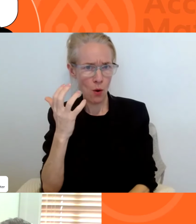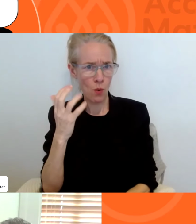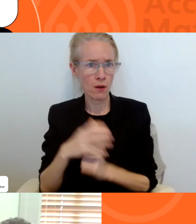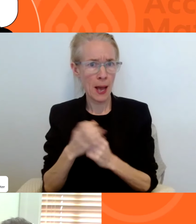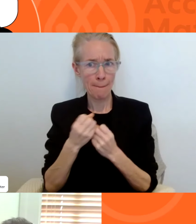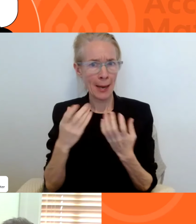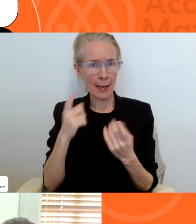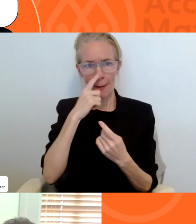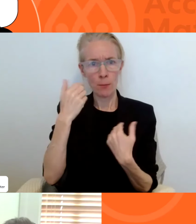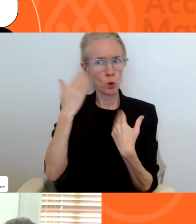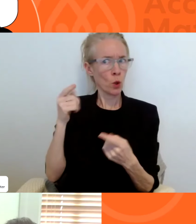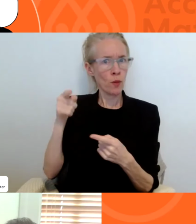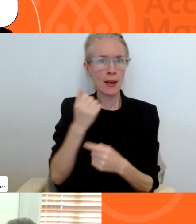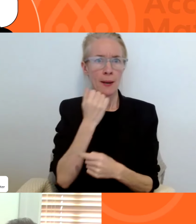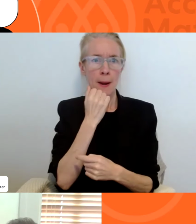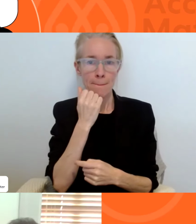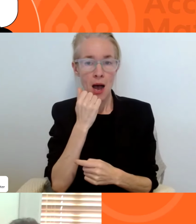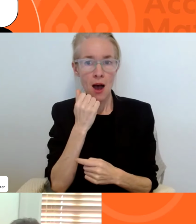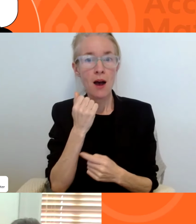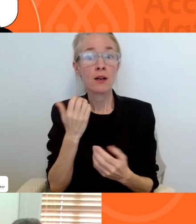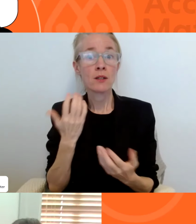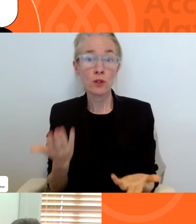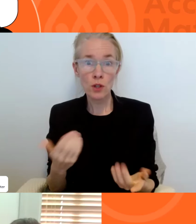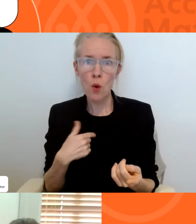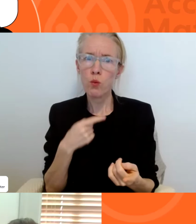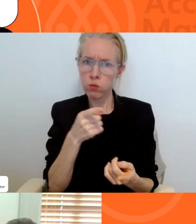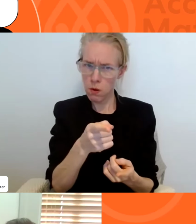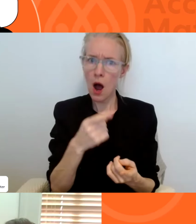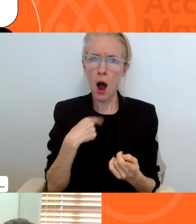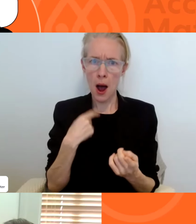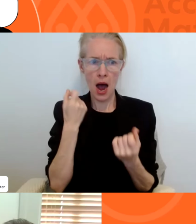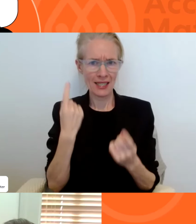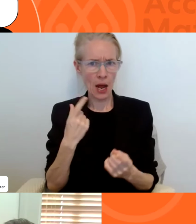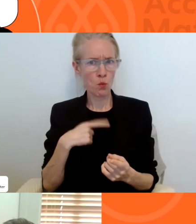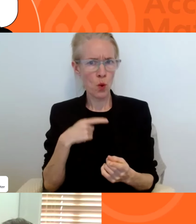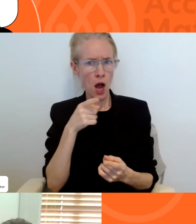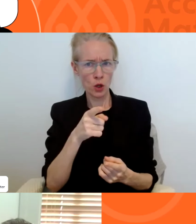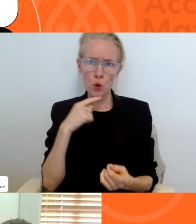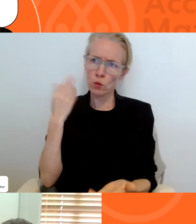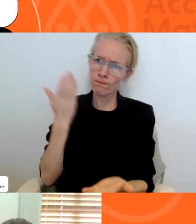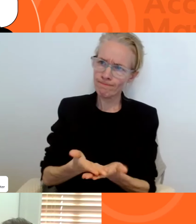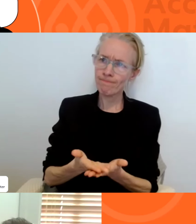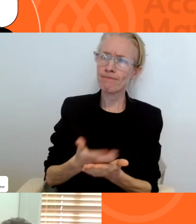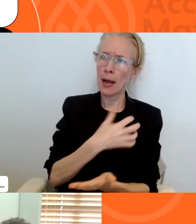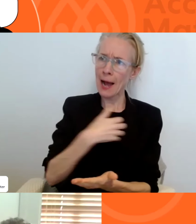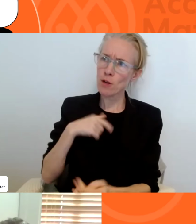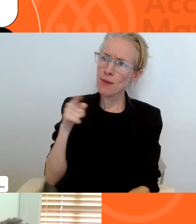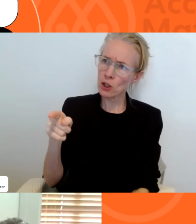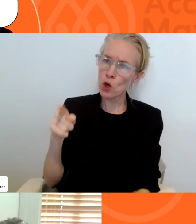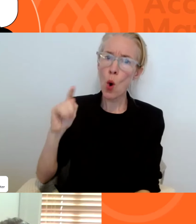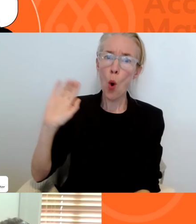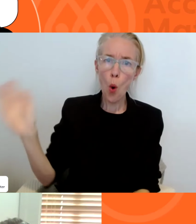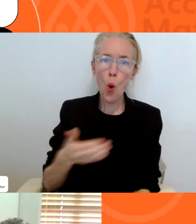your calling for 100% of social houses to be accessible. We had